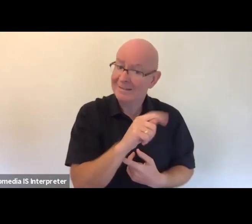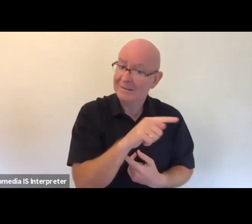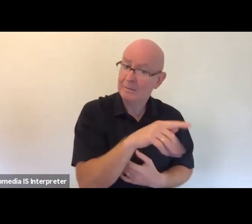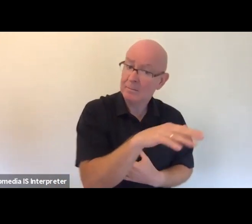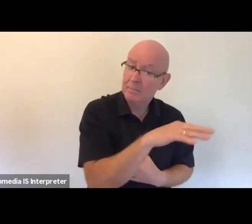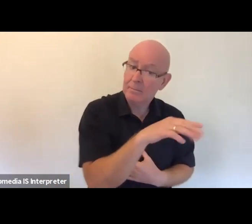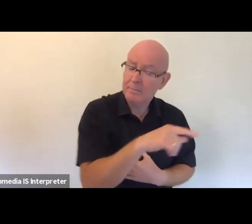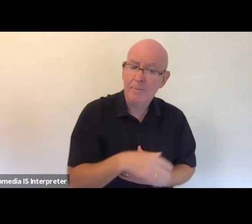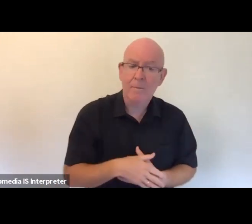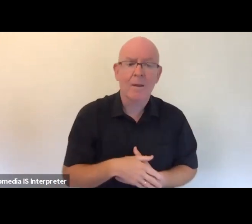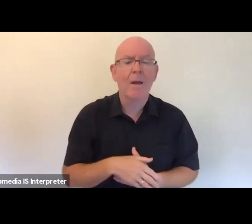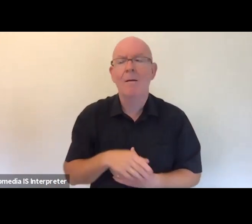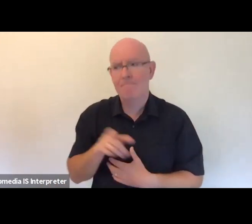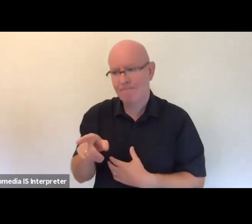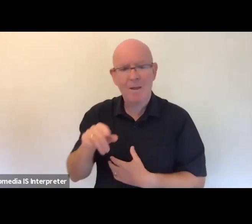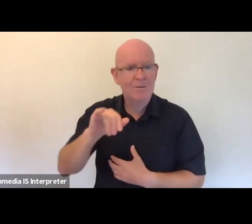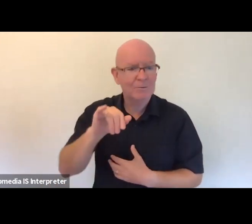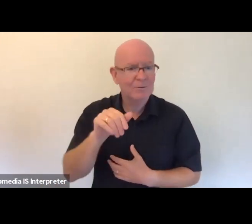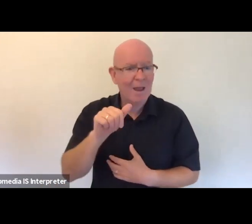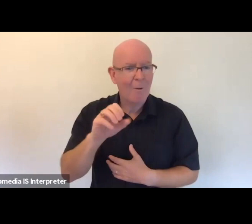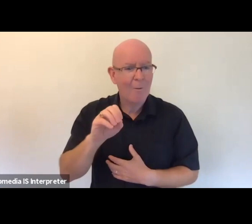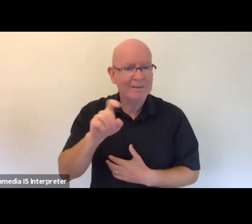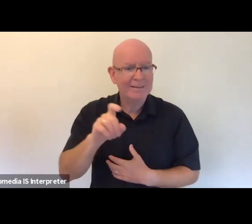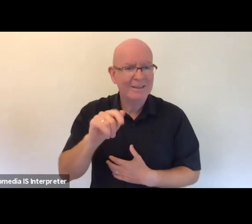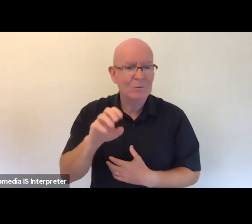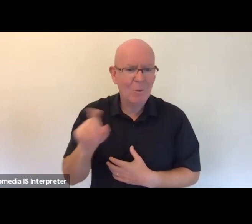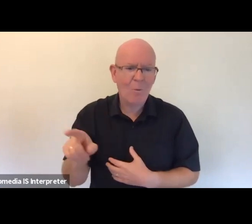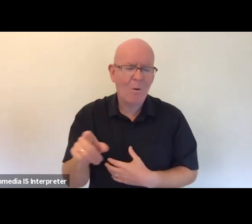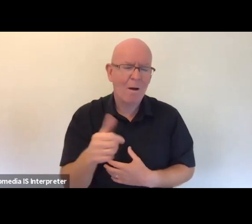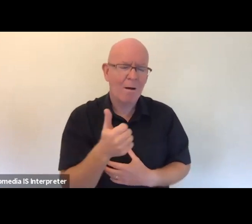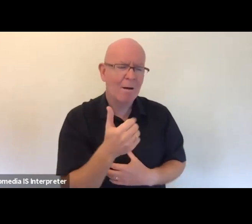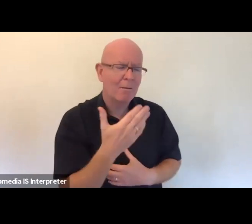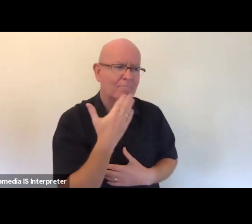the government of Timor Leste have disability elderly,